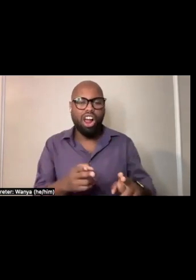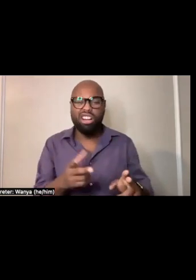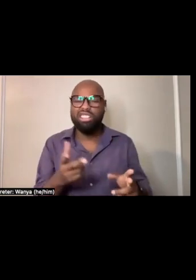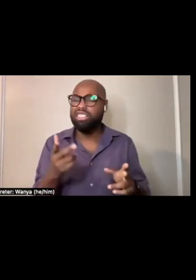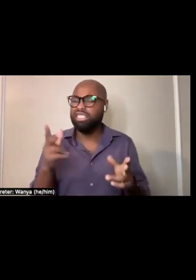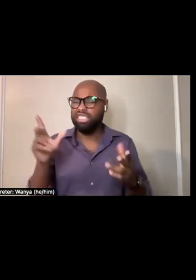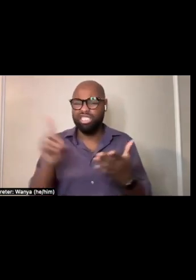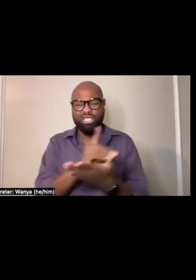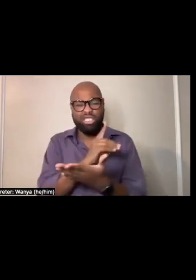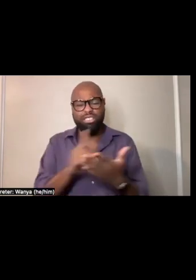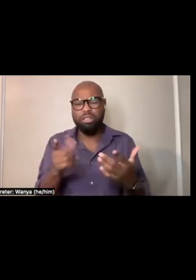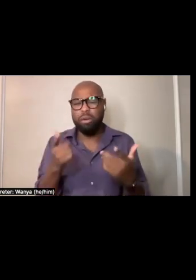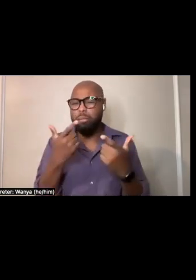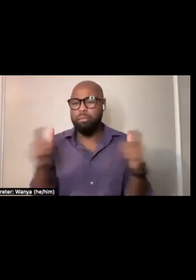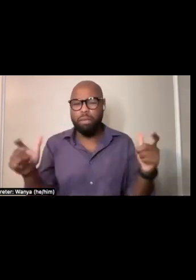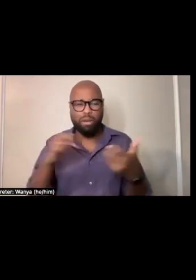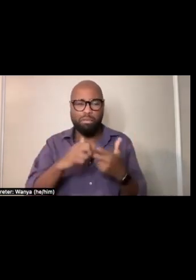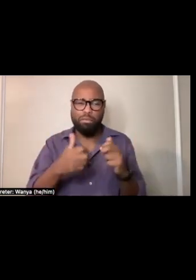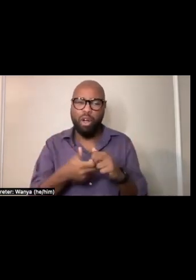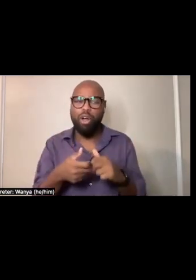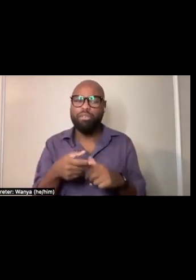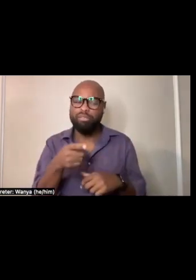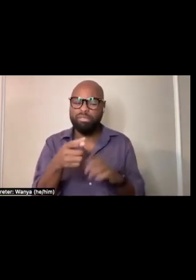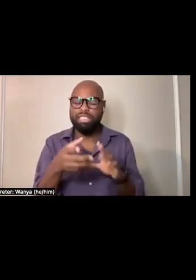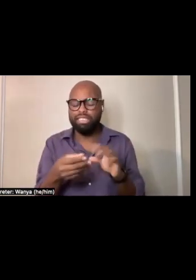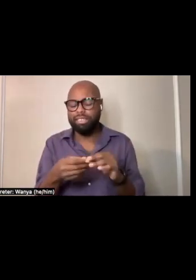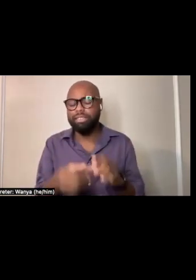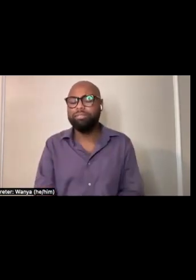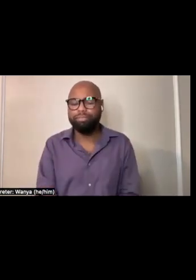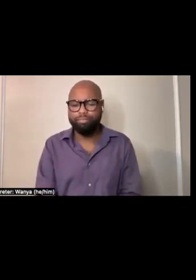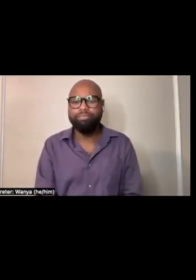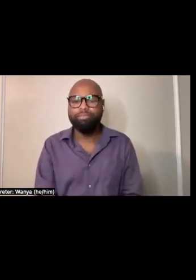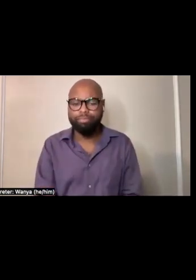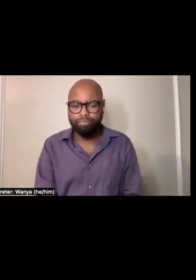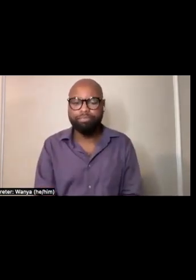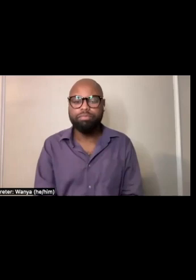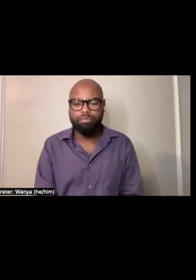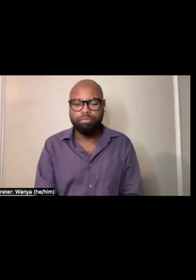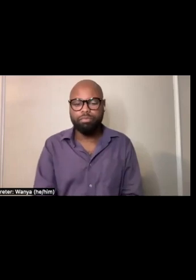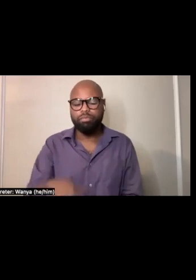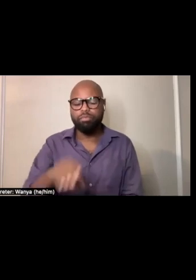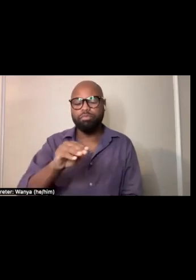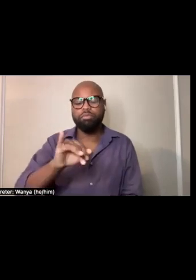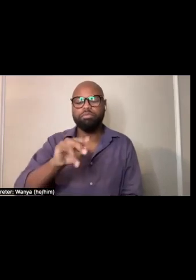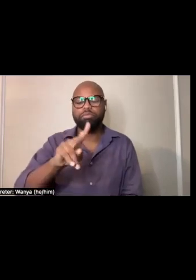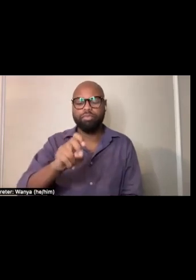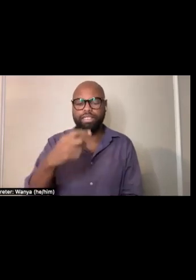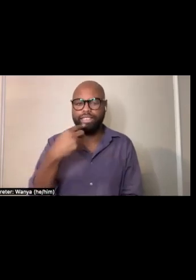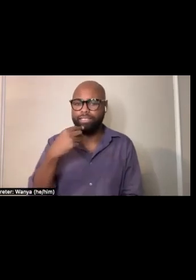Yes, this is Mike and yes to all of that.